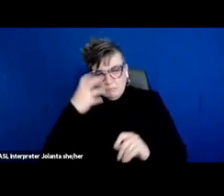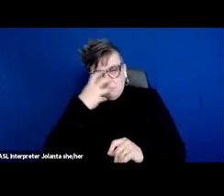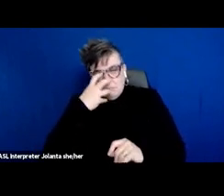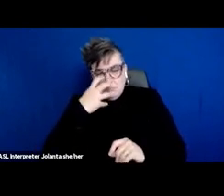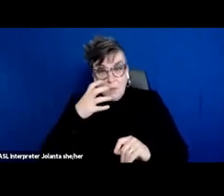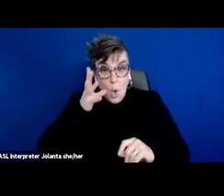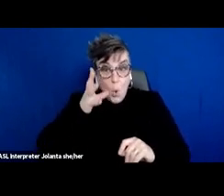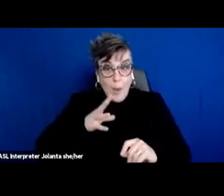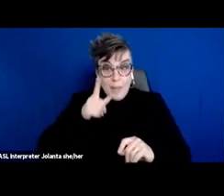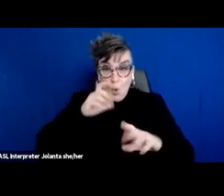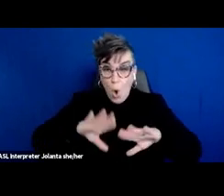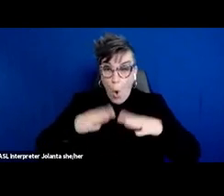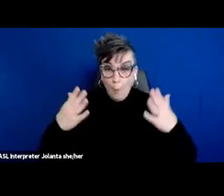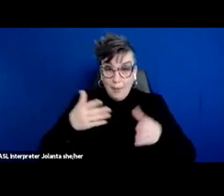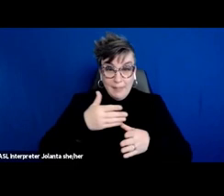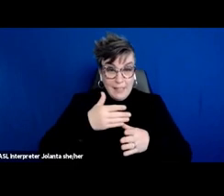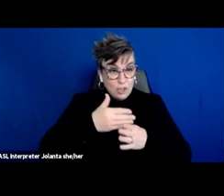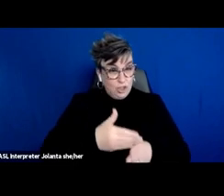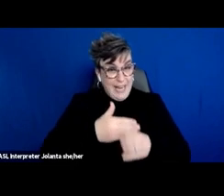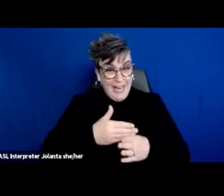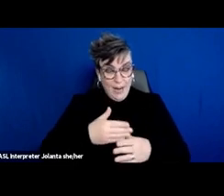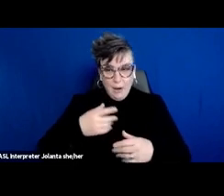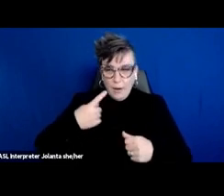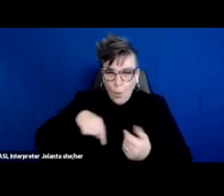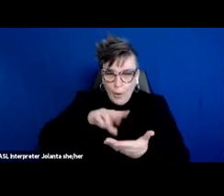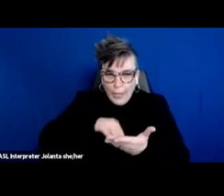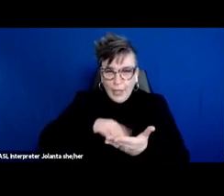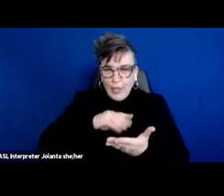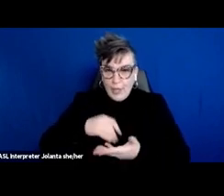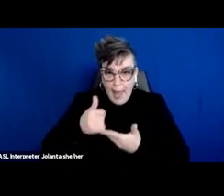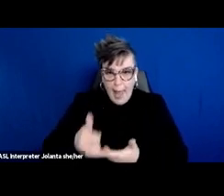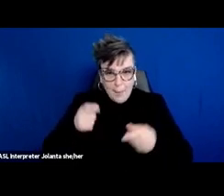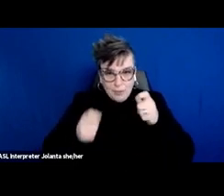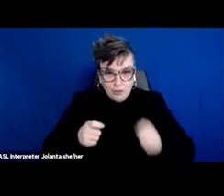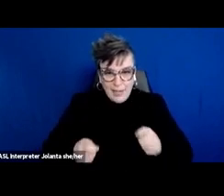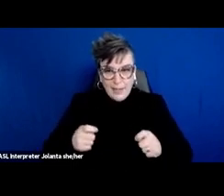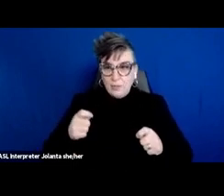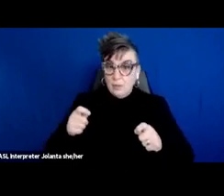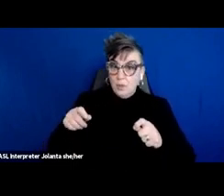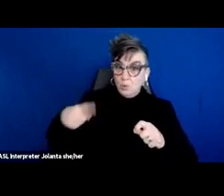that we could learn and help to make changes so that healthcare is more accessible." I